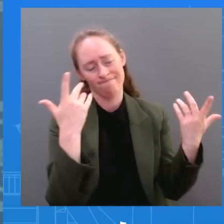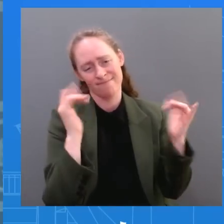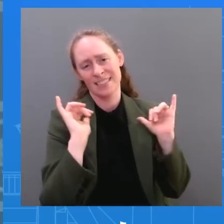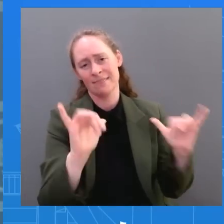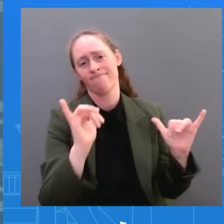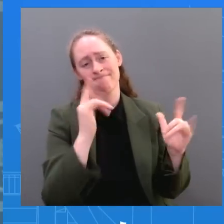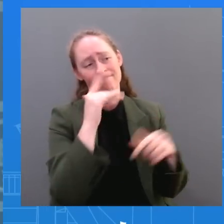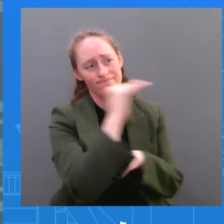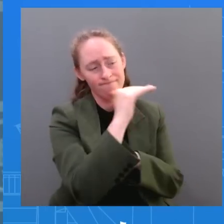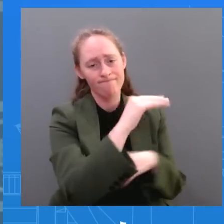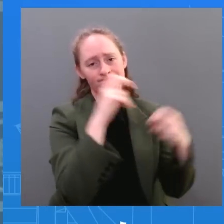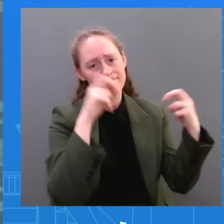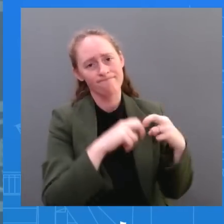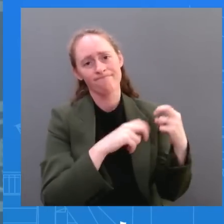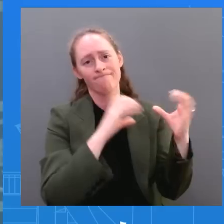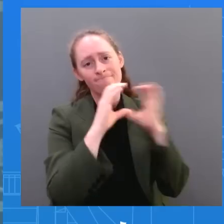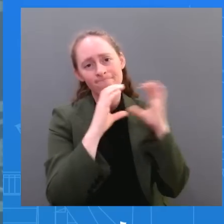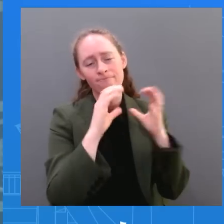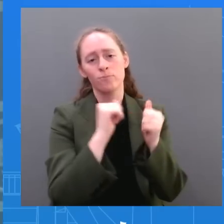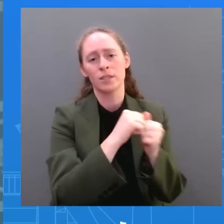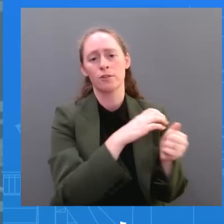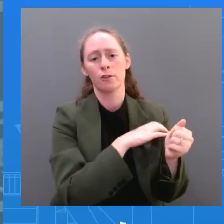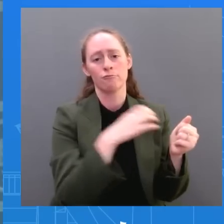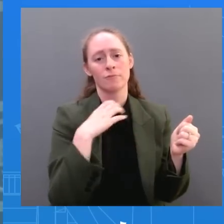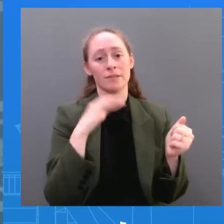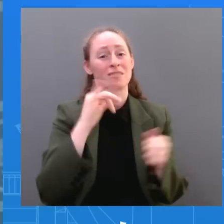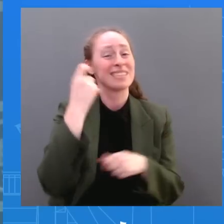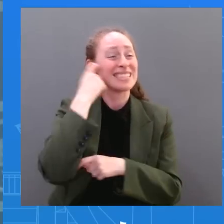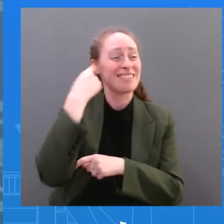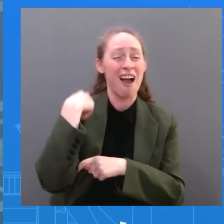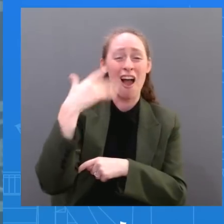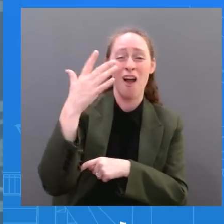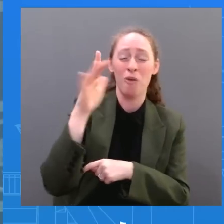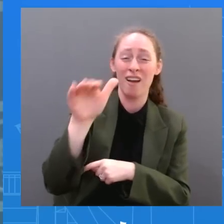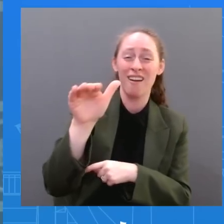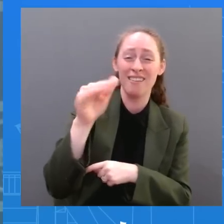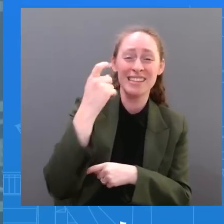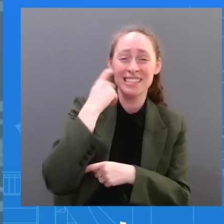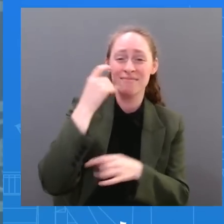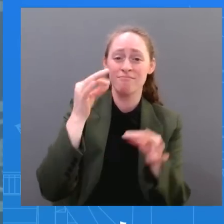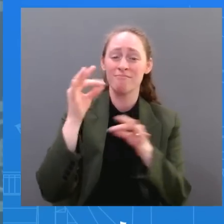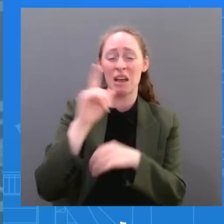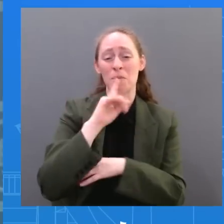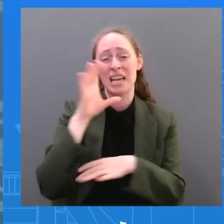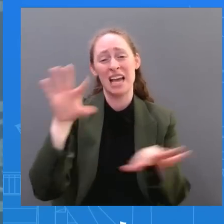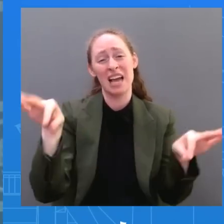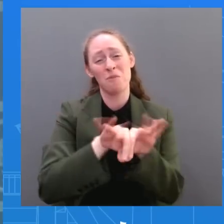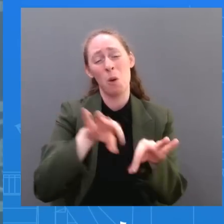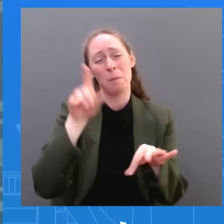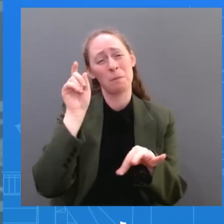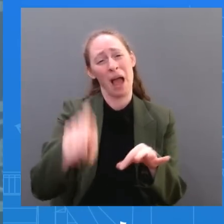is the banning of assault weapons, which we believe is incredibly important, as the President led on this issue back in 1994.